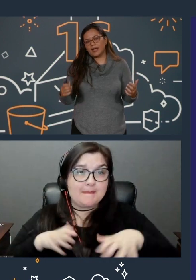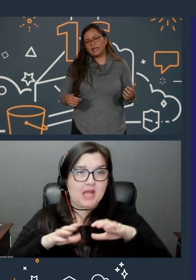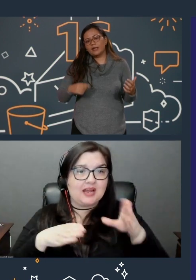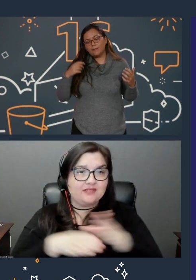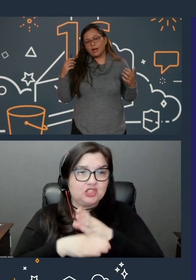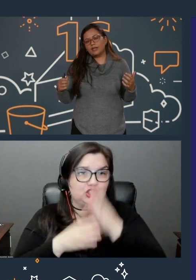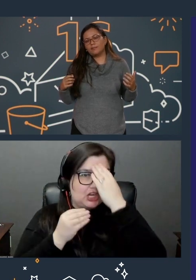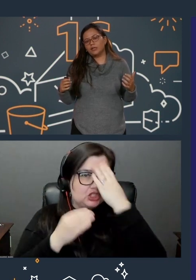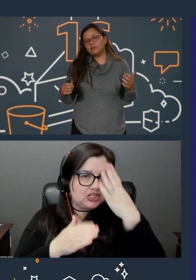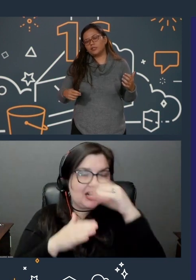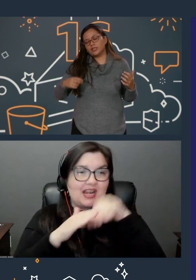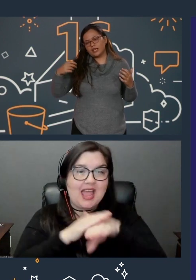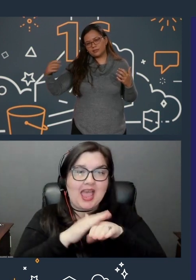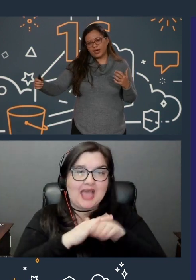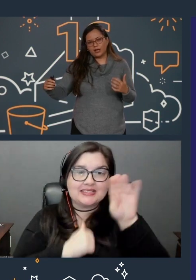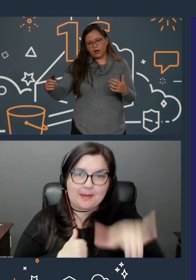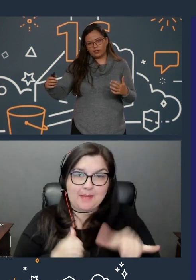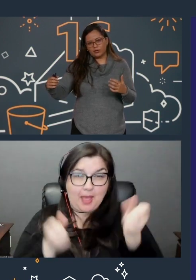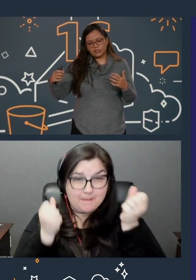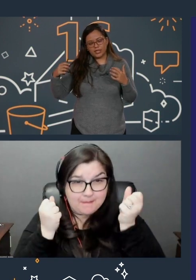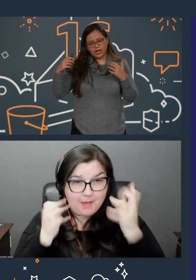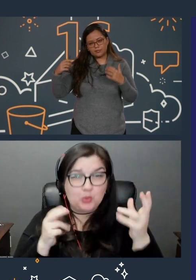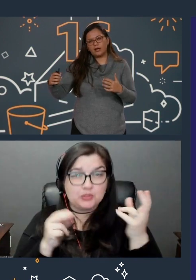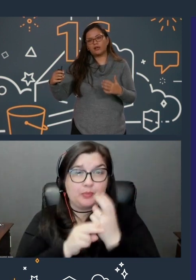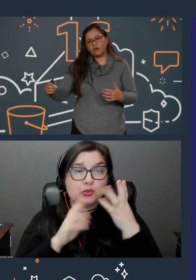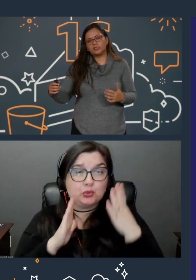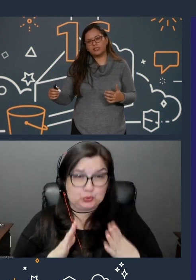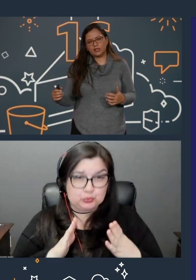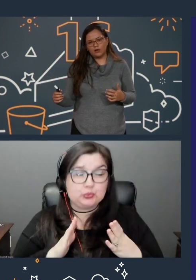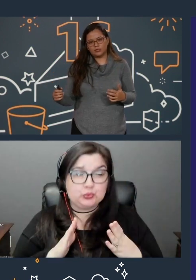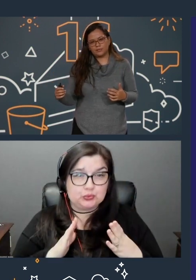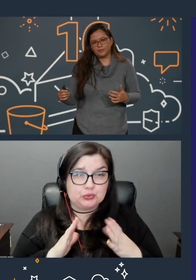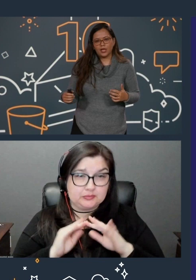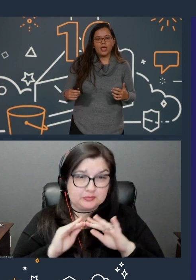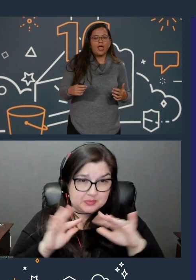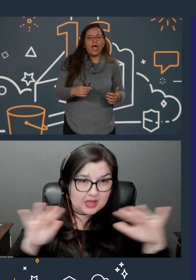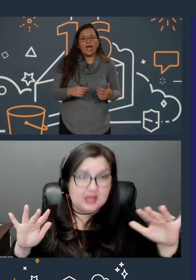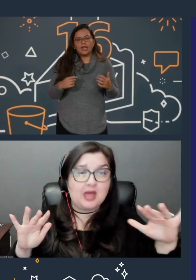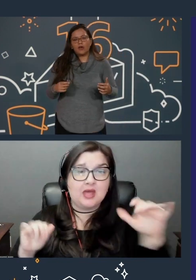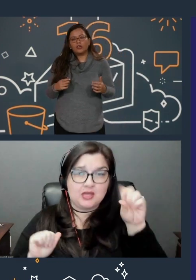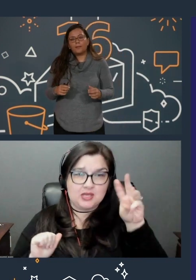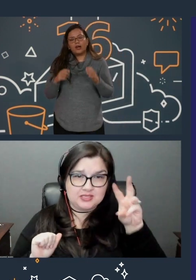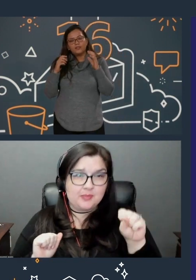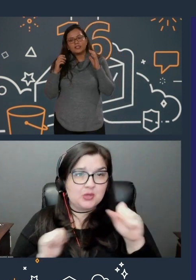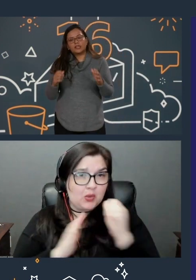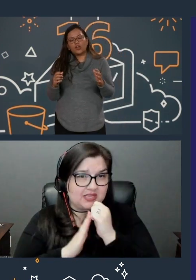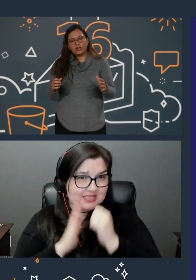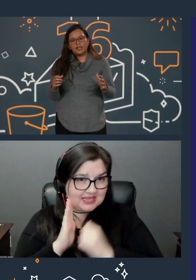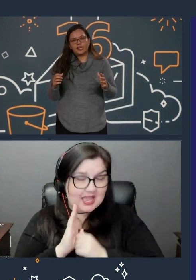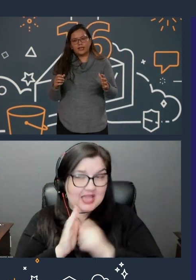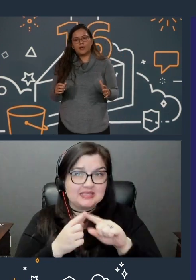by multiple users that are spread across these accounts. And now you're part of the security team